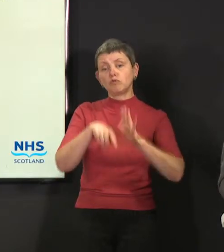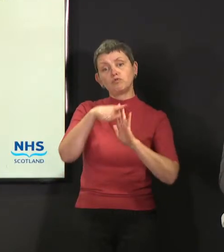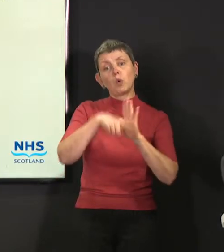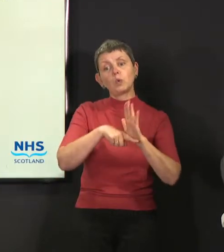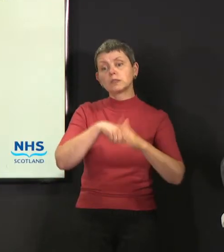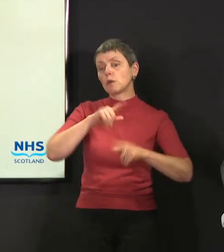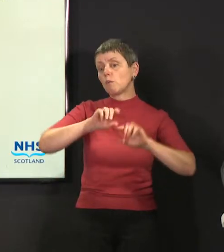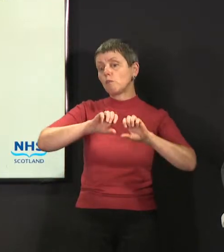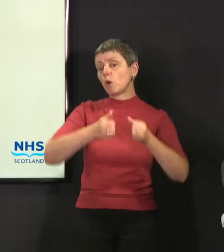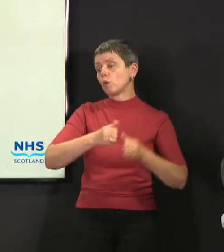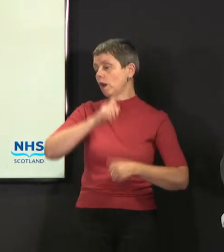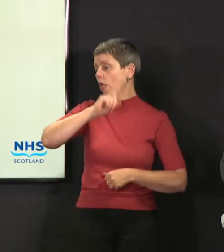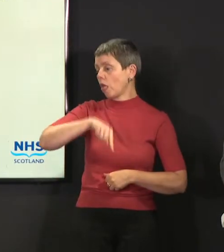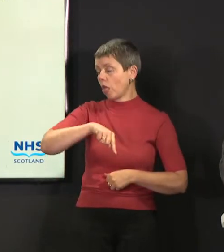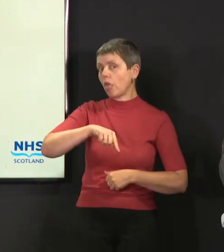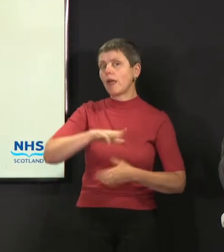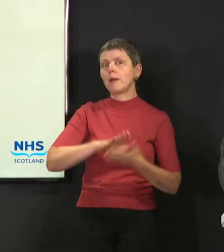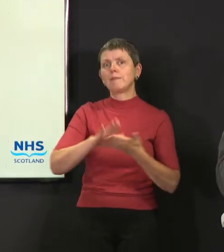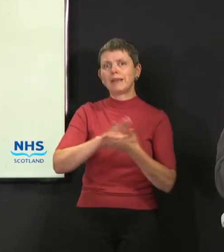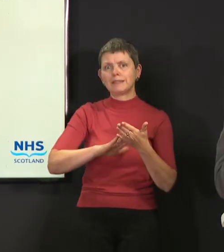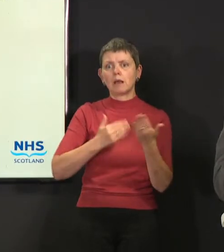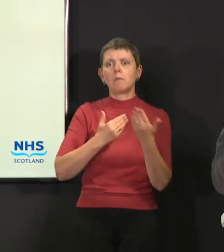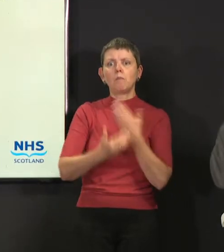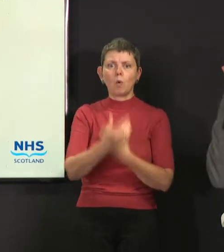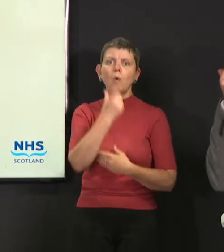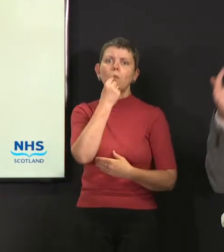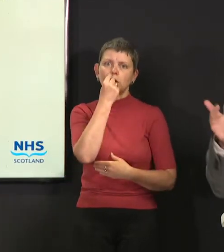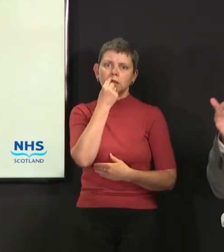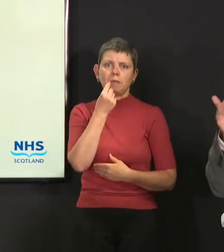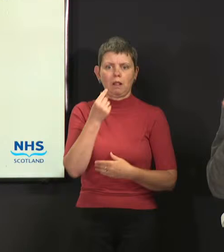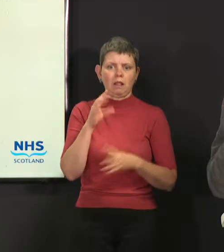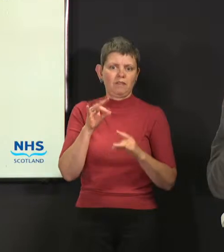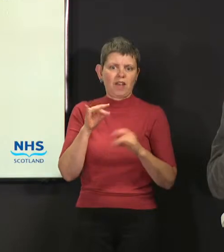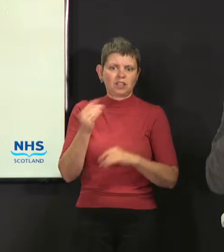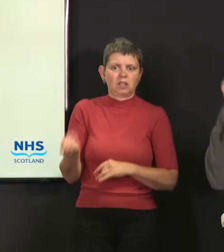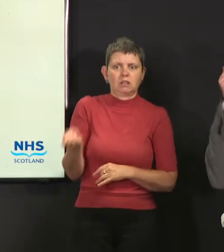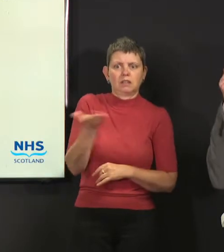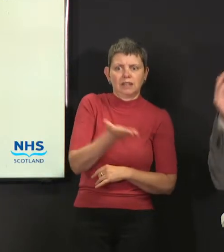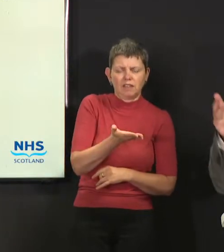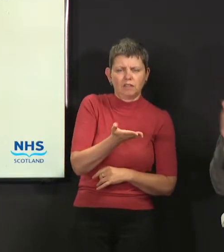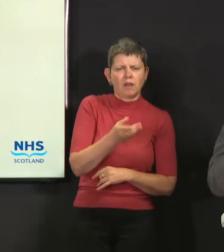here. Let me be clear, nobody should be abused, nobody should be blamed, nobody should take